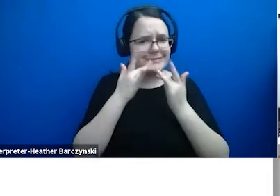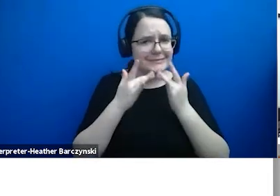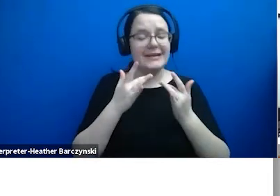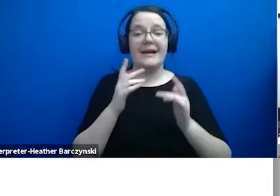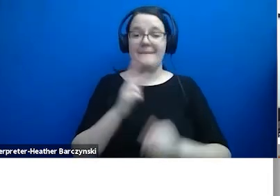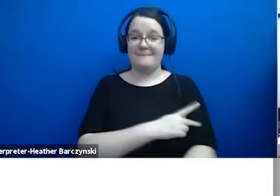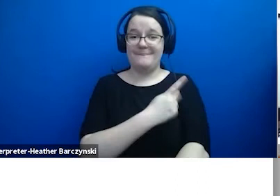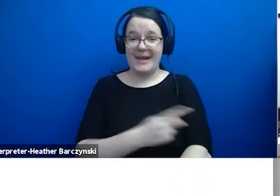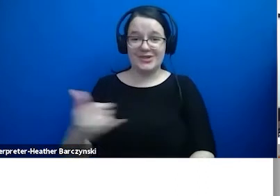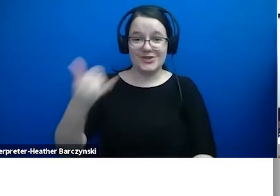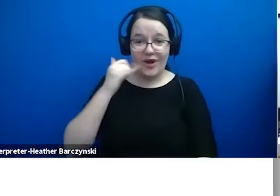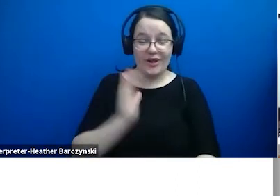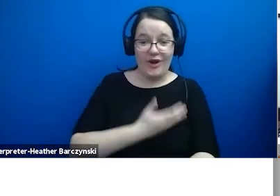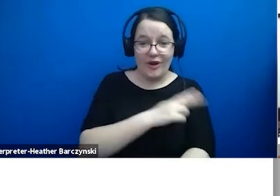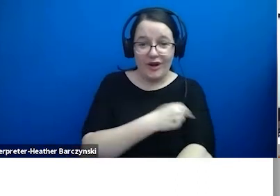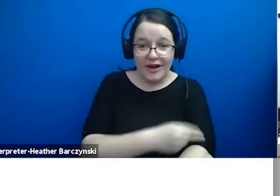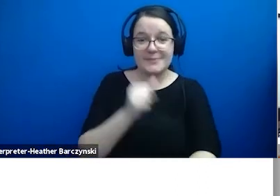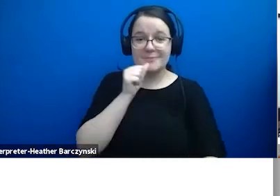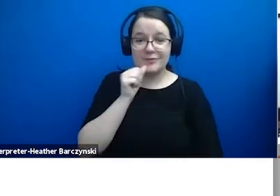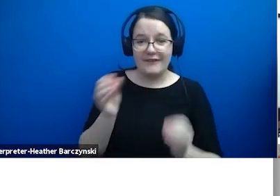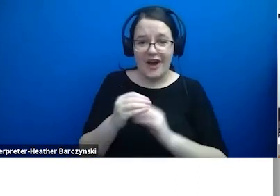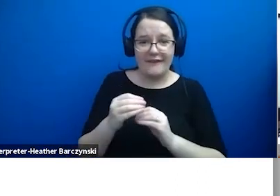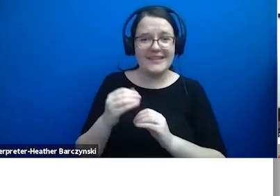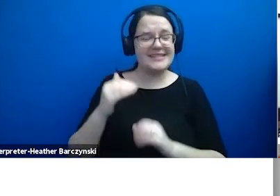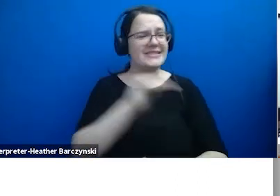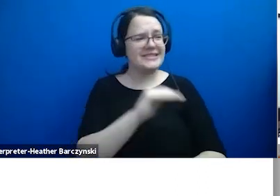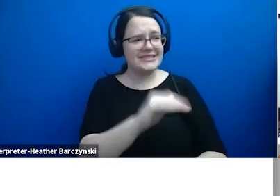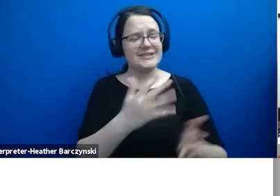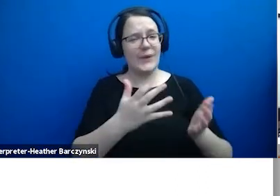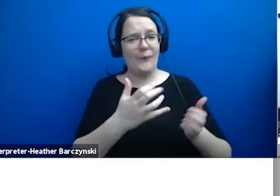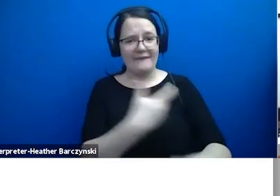hospital calling our private office numbers and reaching out to us various different ways wanting